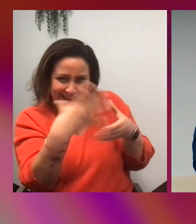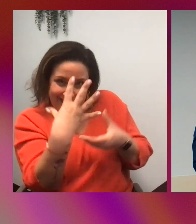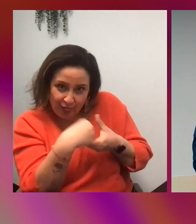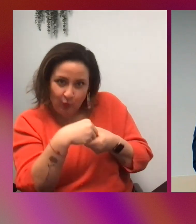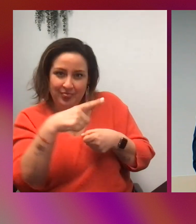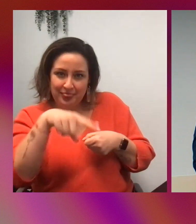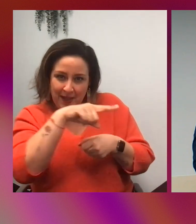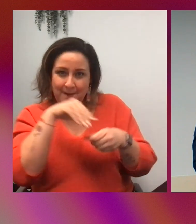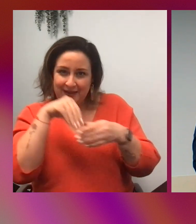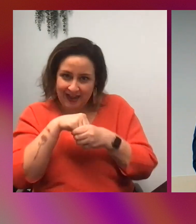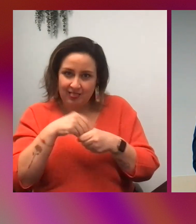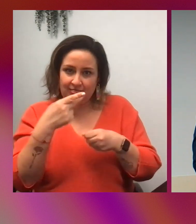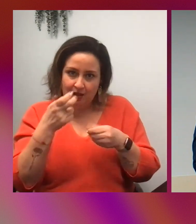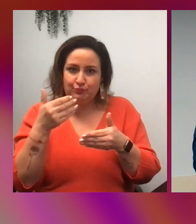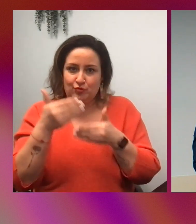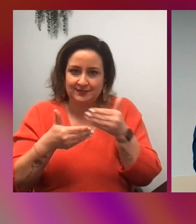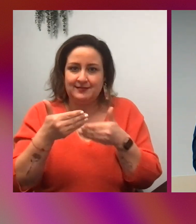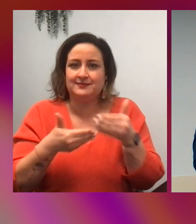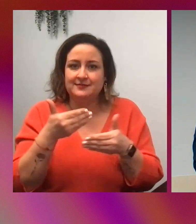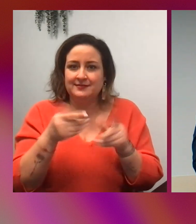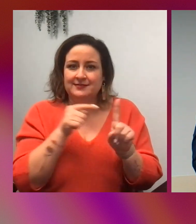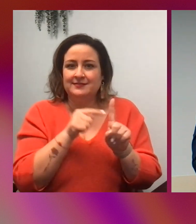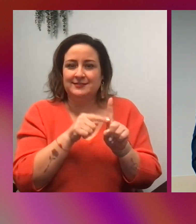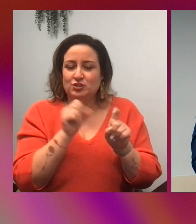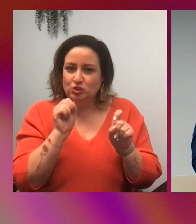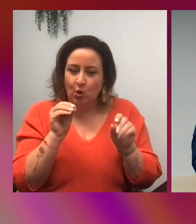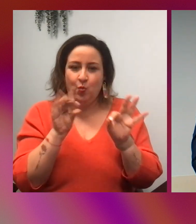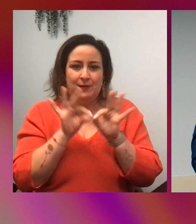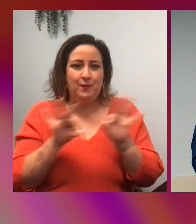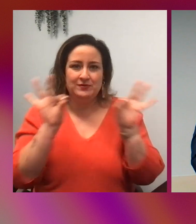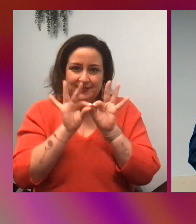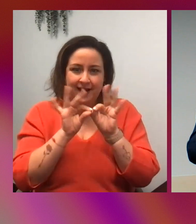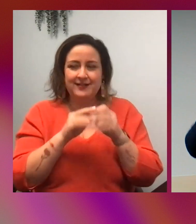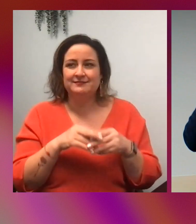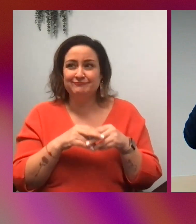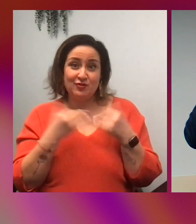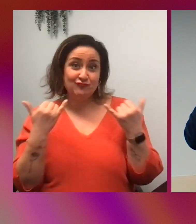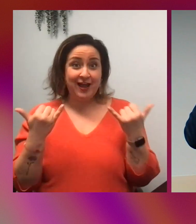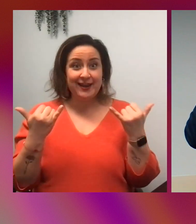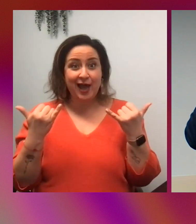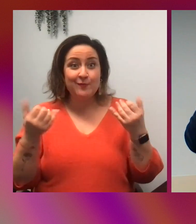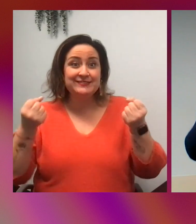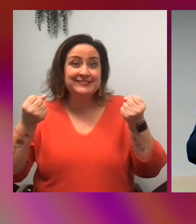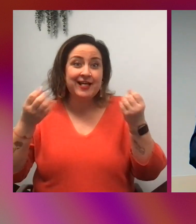they should be included in the process. I think that's such a vital piece.